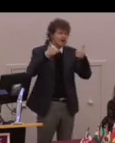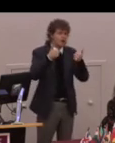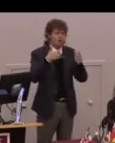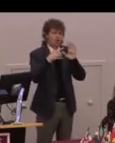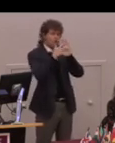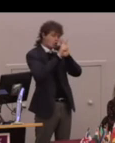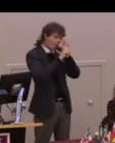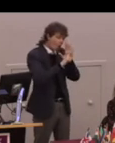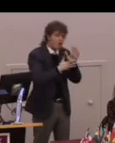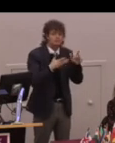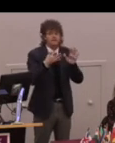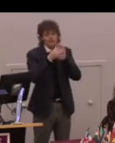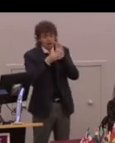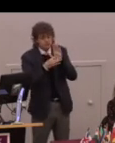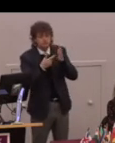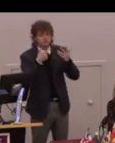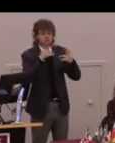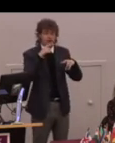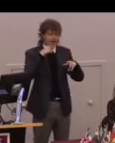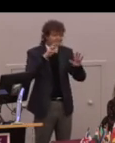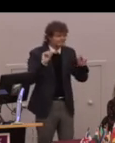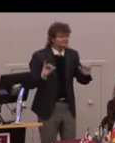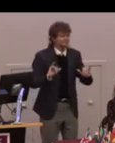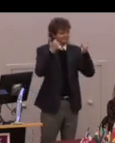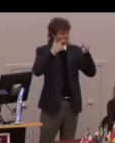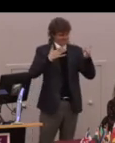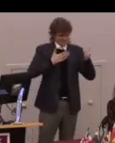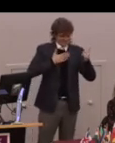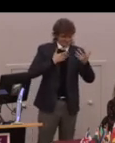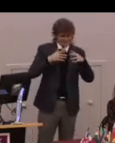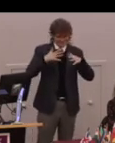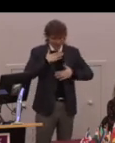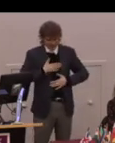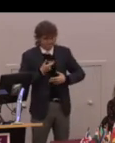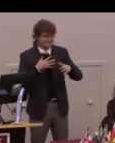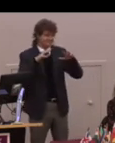our identities of intersections, our bodies and our chosen families.